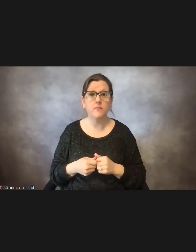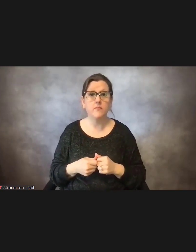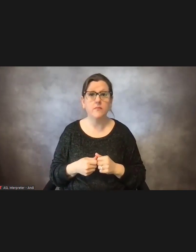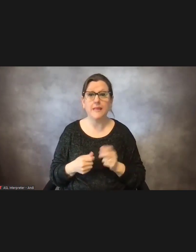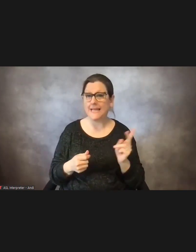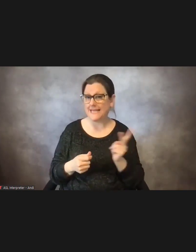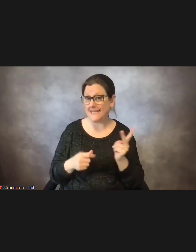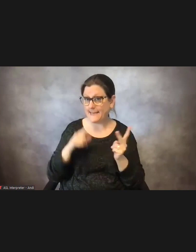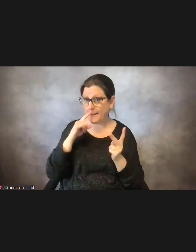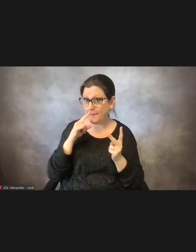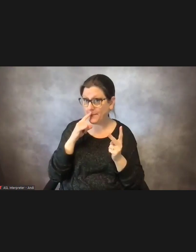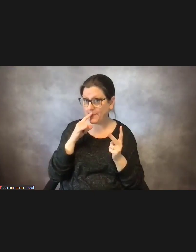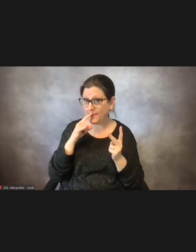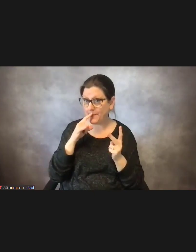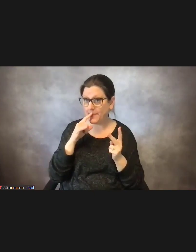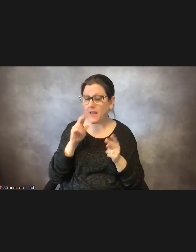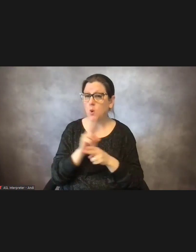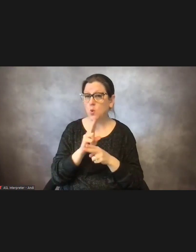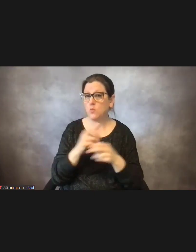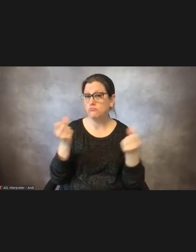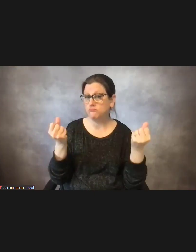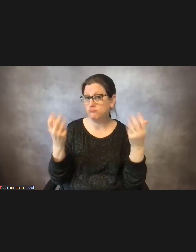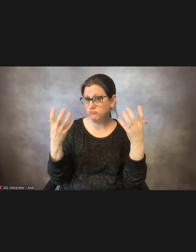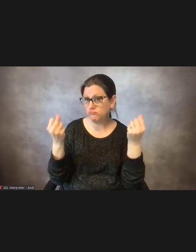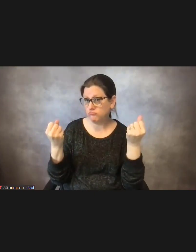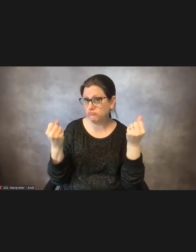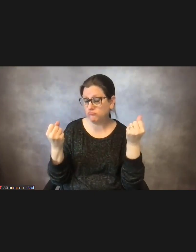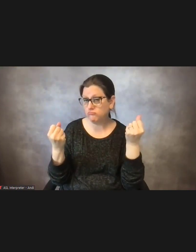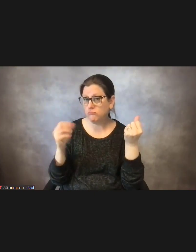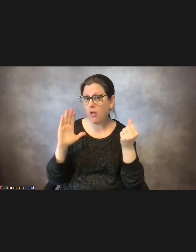These, um, kids are using American Sign Language as their